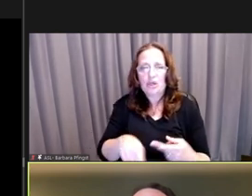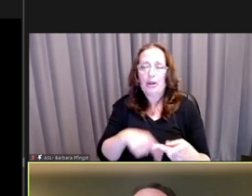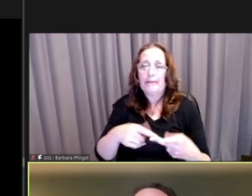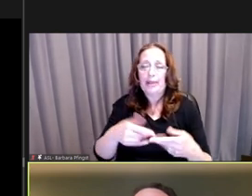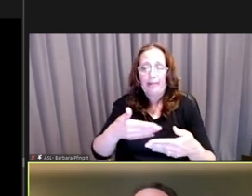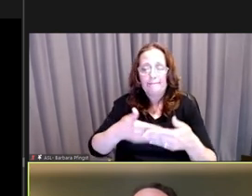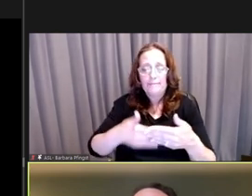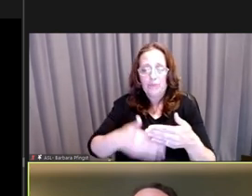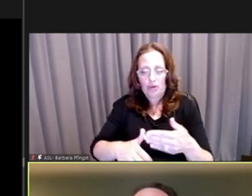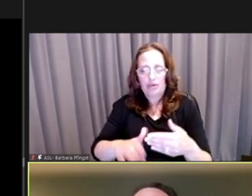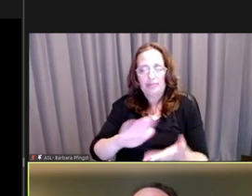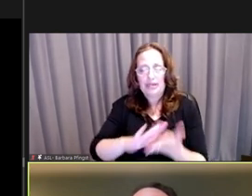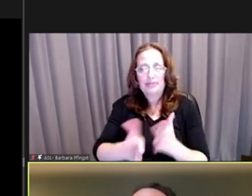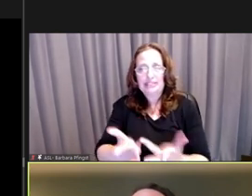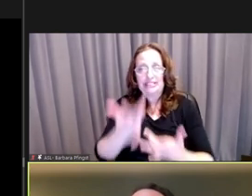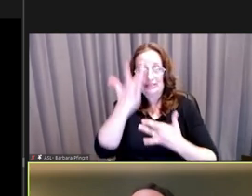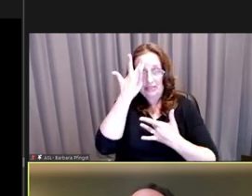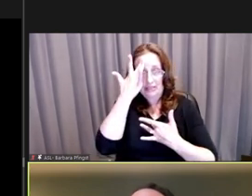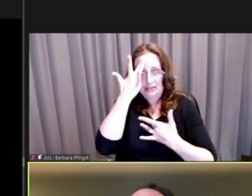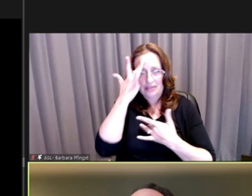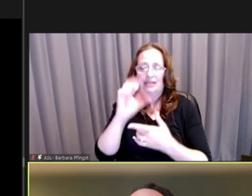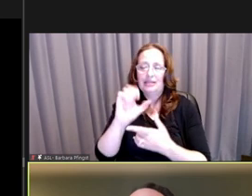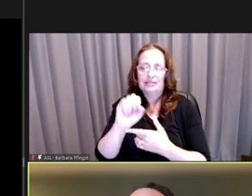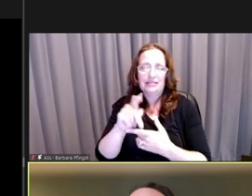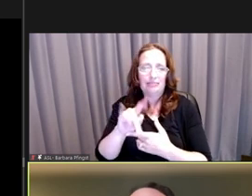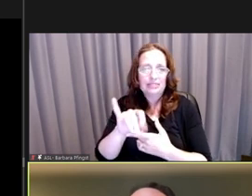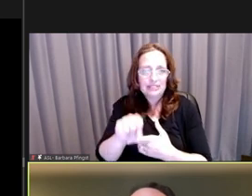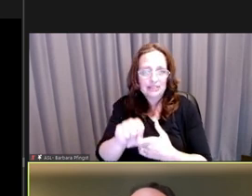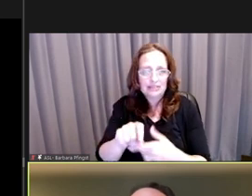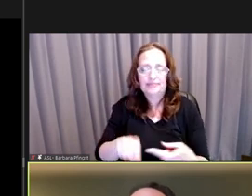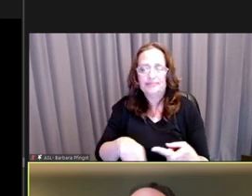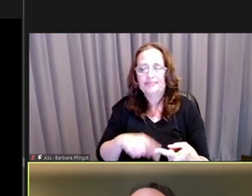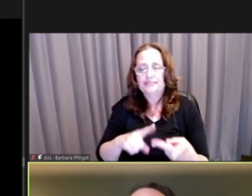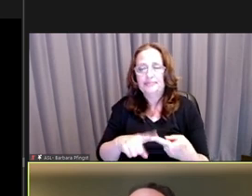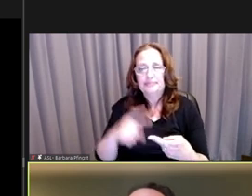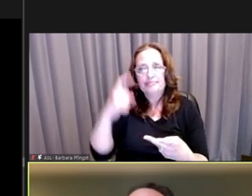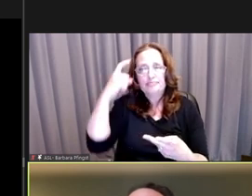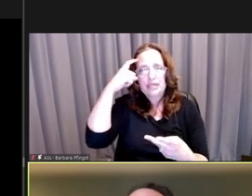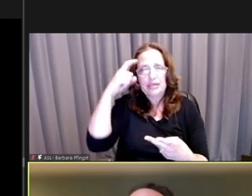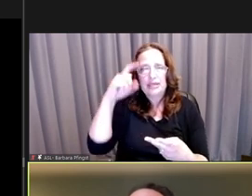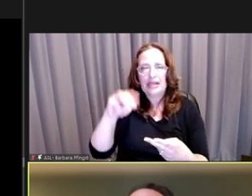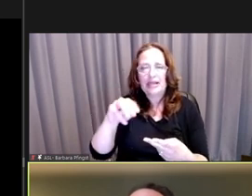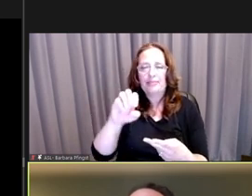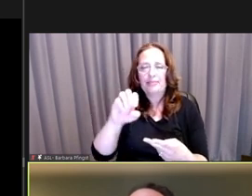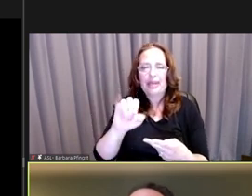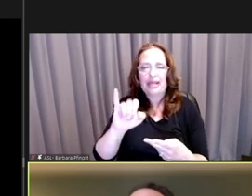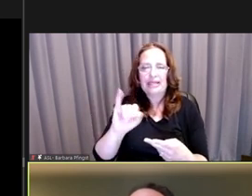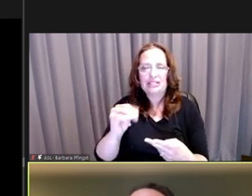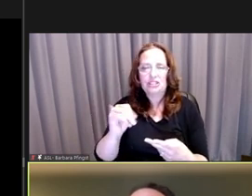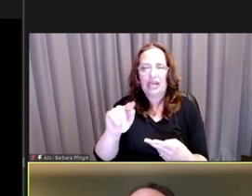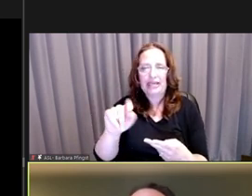serious cases of meningitis, persistent elevated bilirubin. This is not sort of the more common